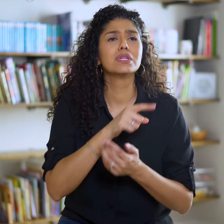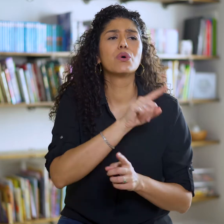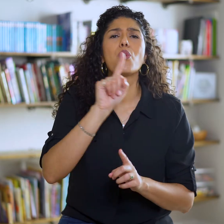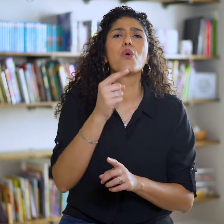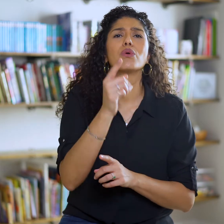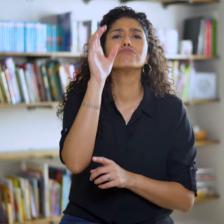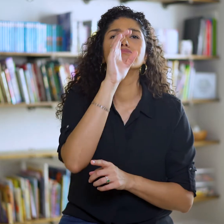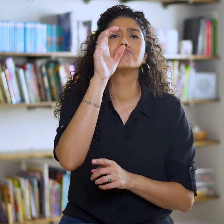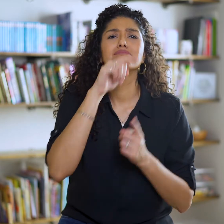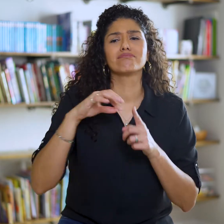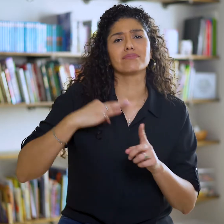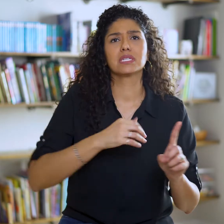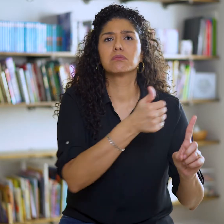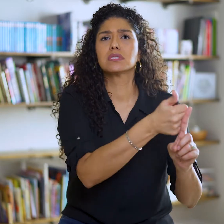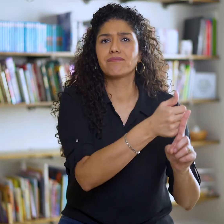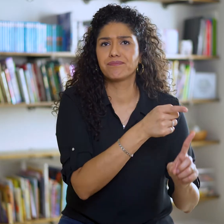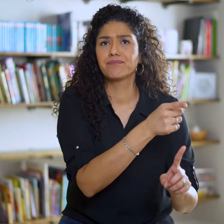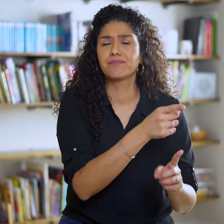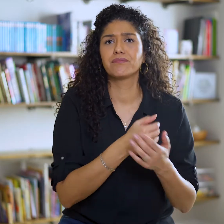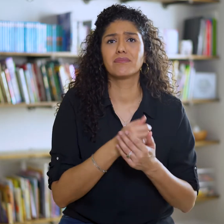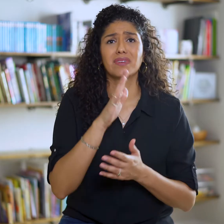he only seeks to serve himself.